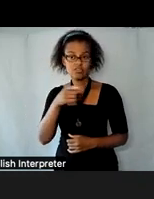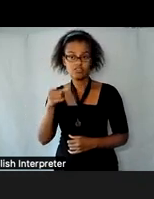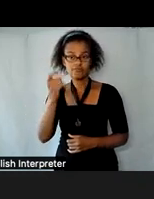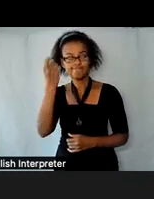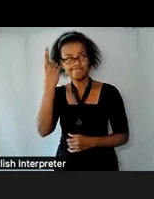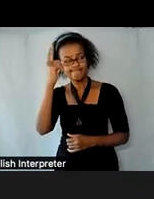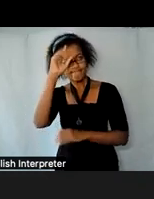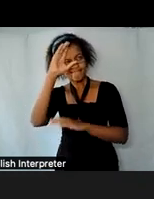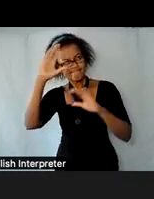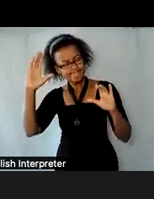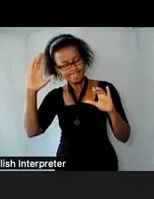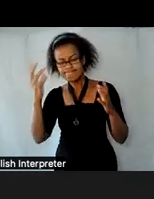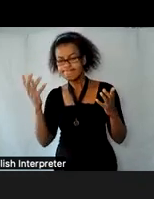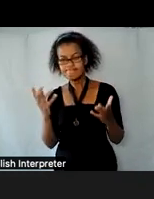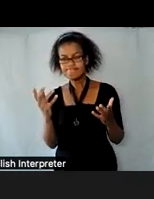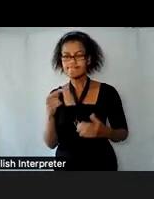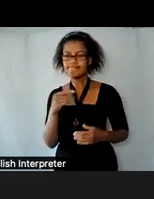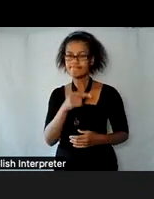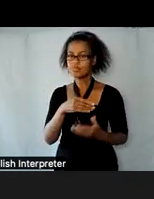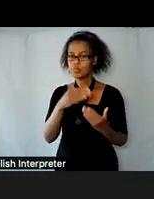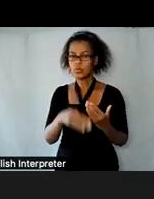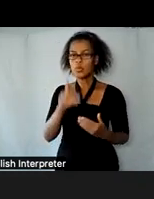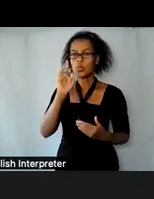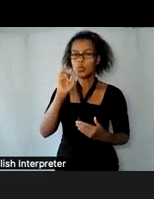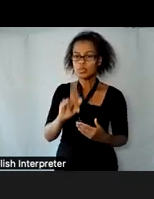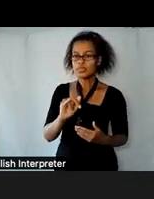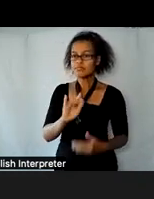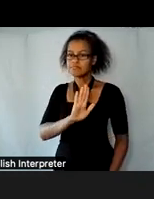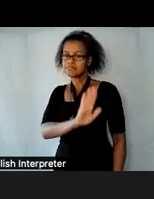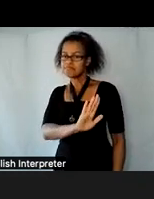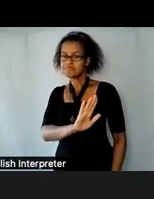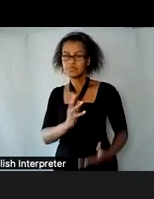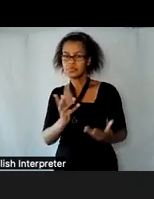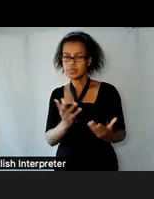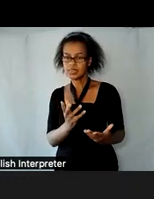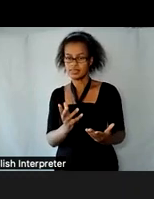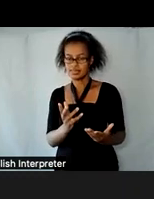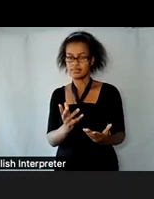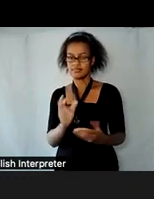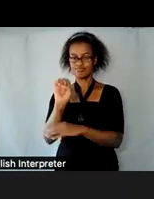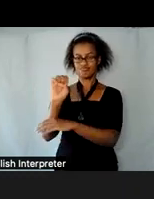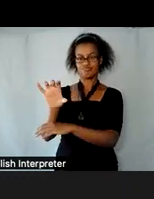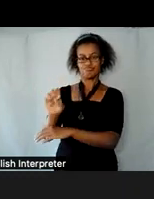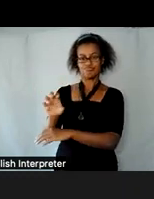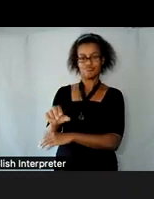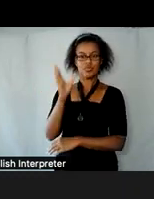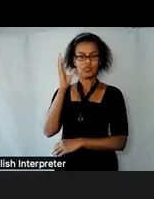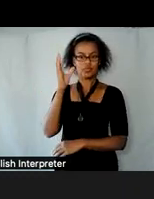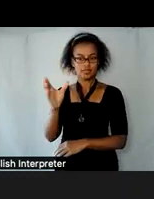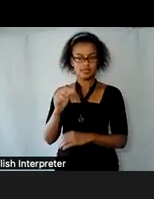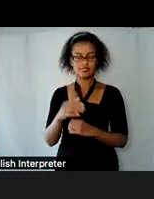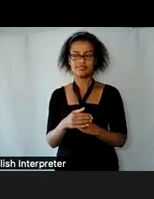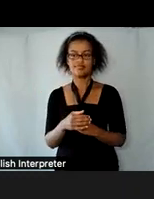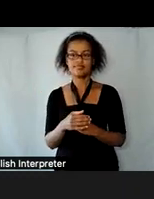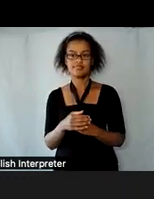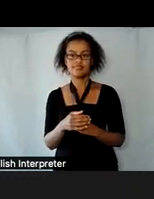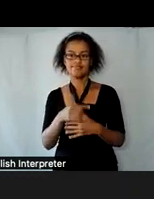the structure of this program is what are all the key players, you know how you know,